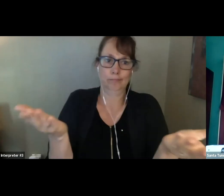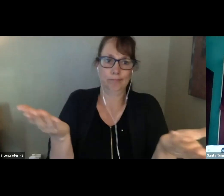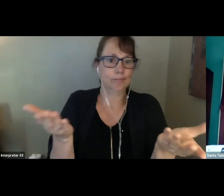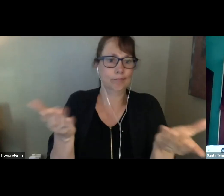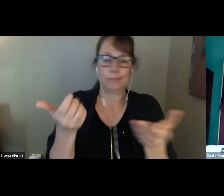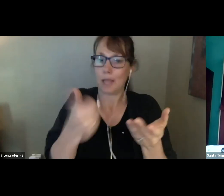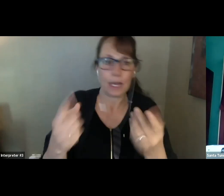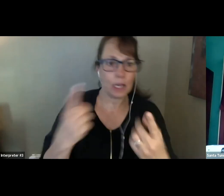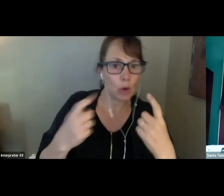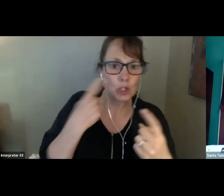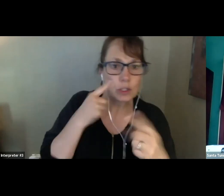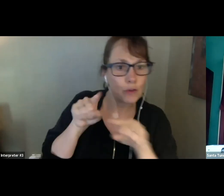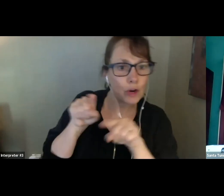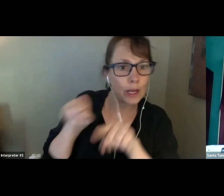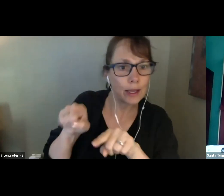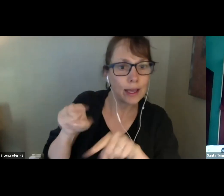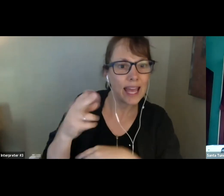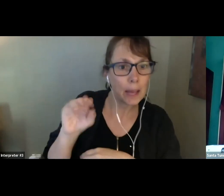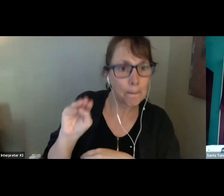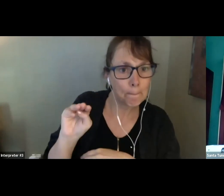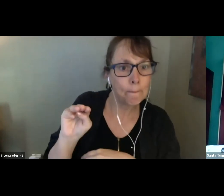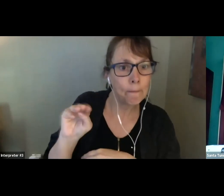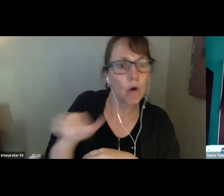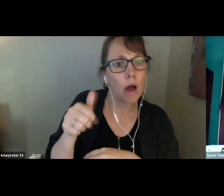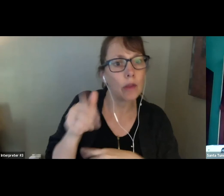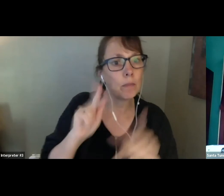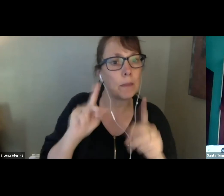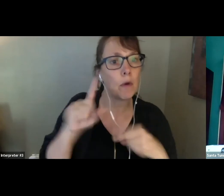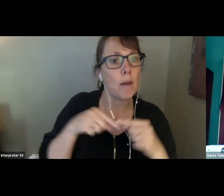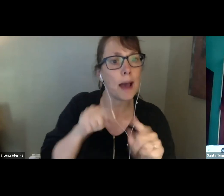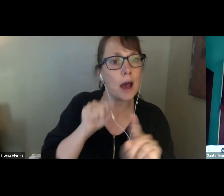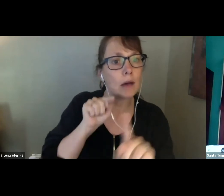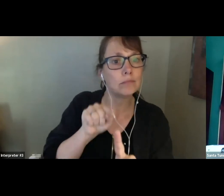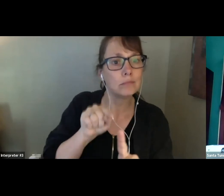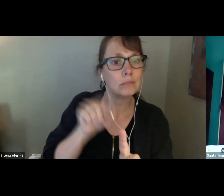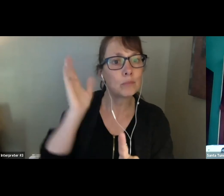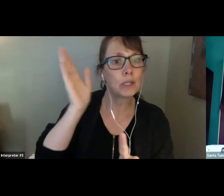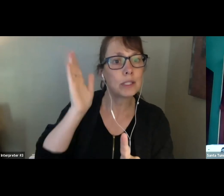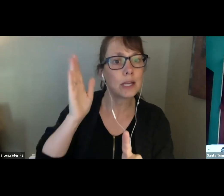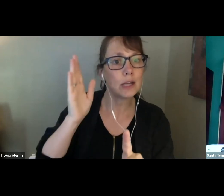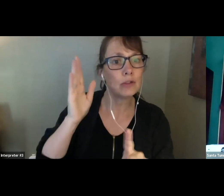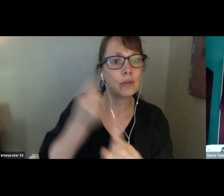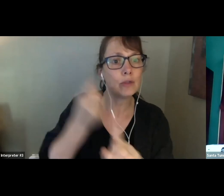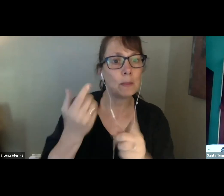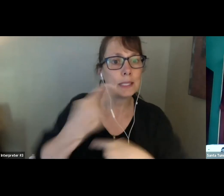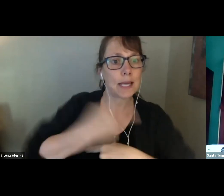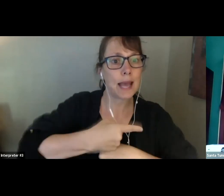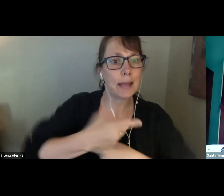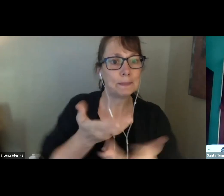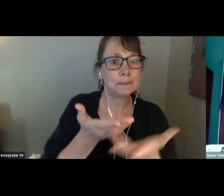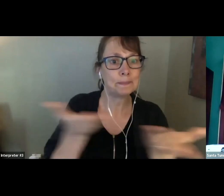for him, or for anybody else on some of the presentations that you heard.